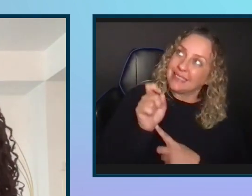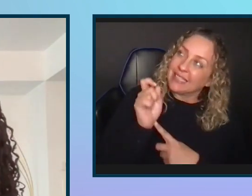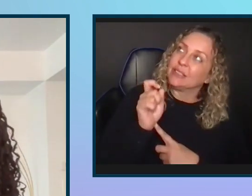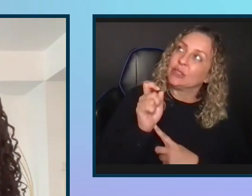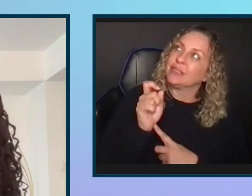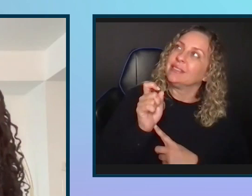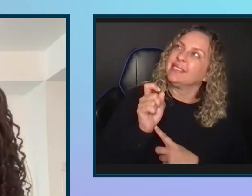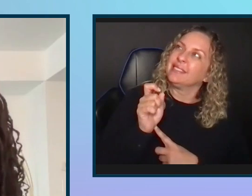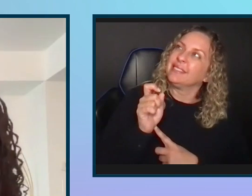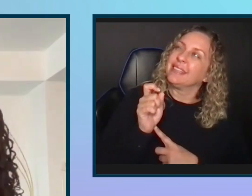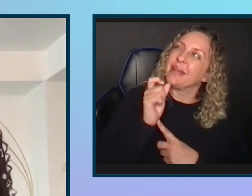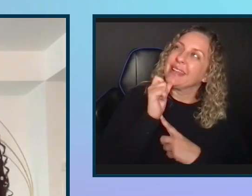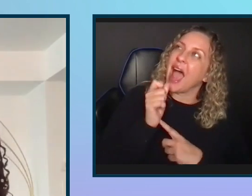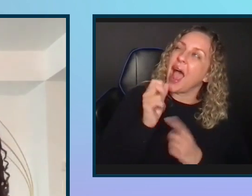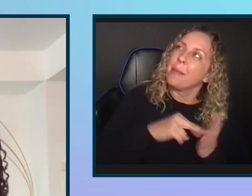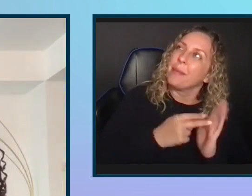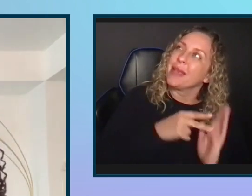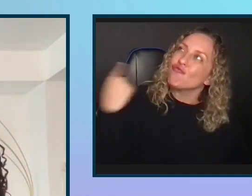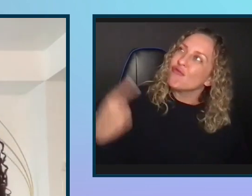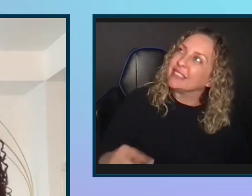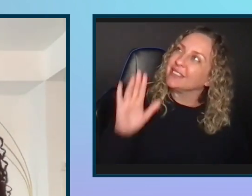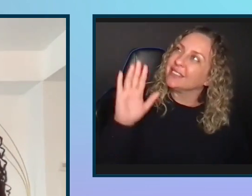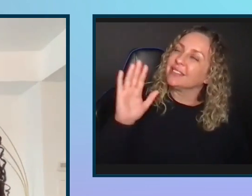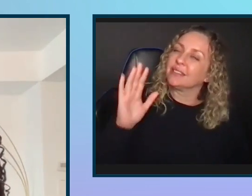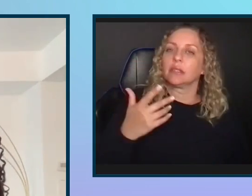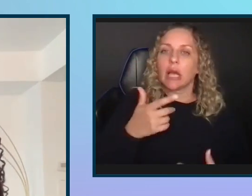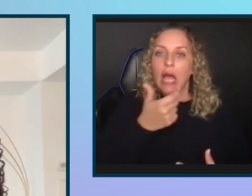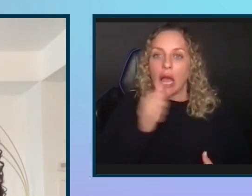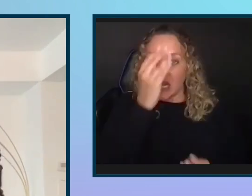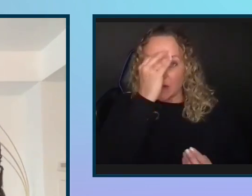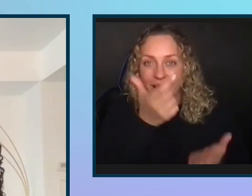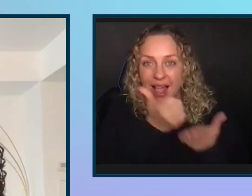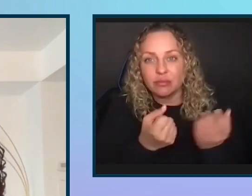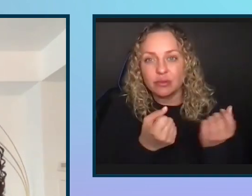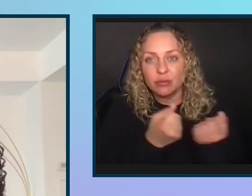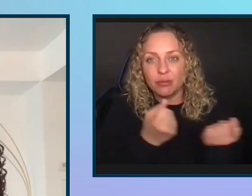do you know of anything out there that can help support that even further as we try to build that knowledge?